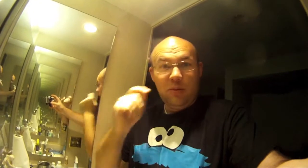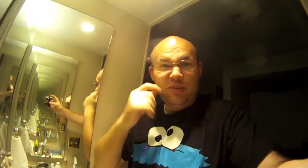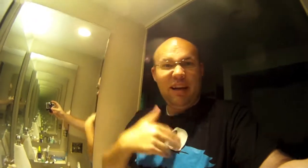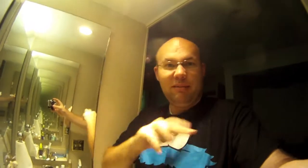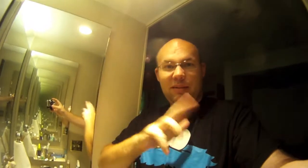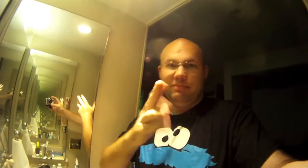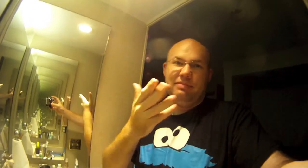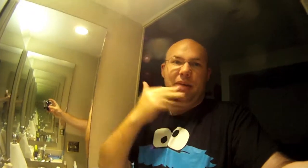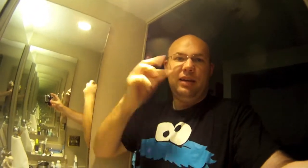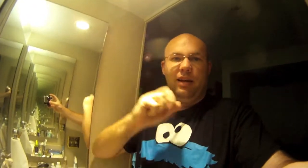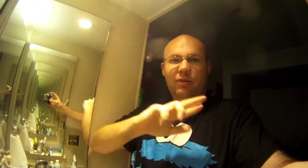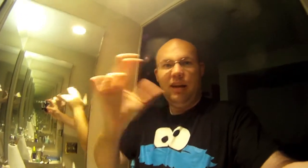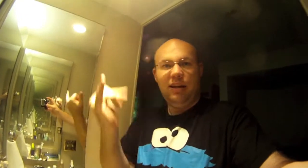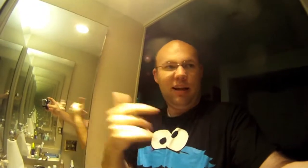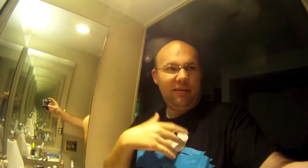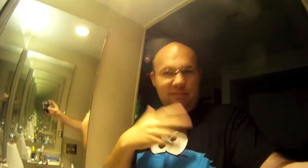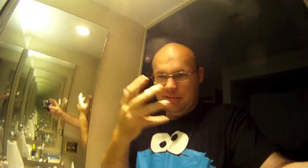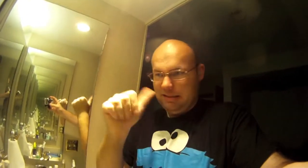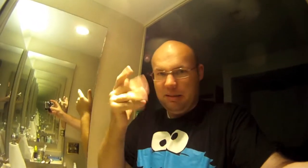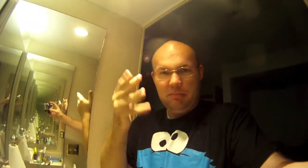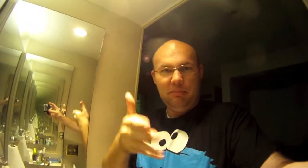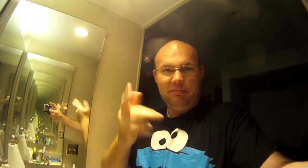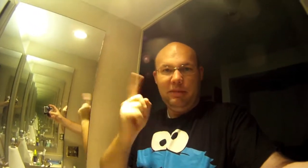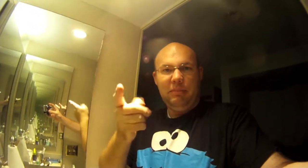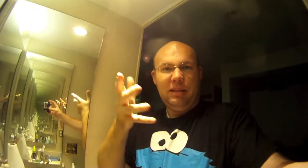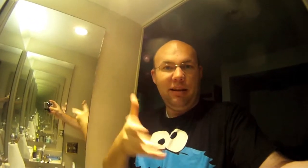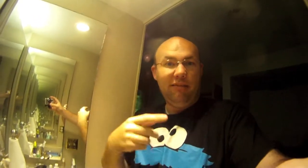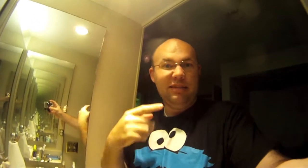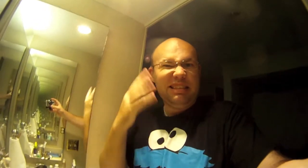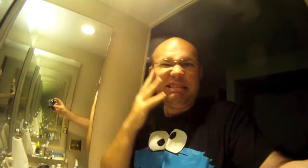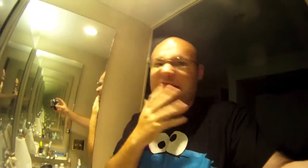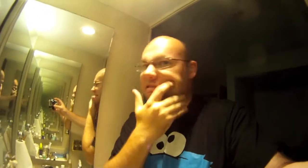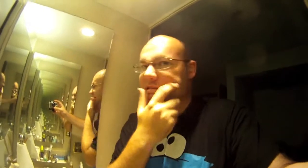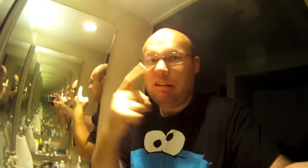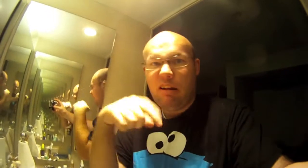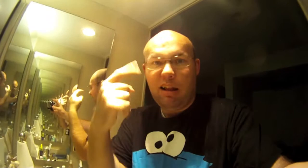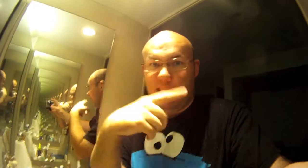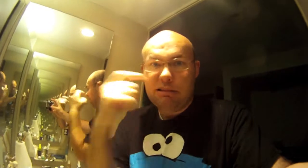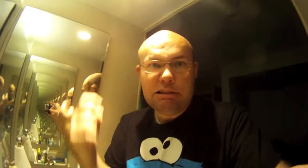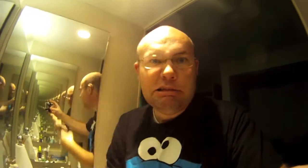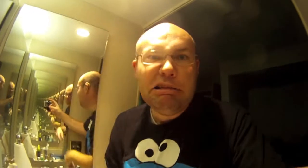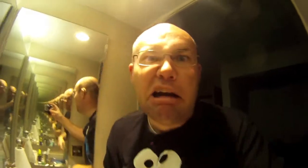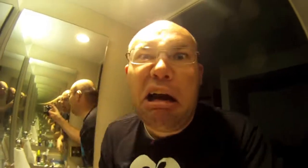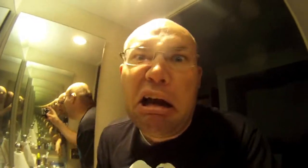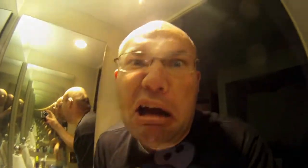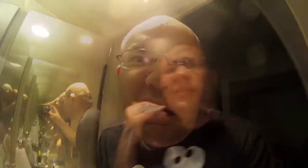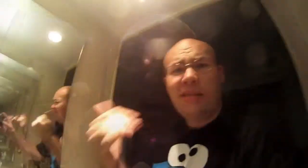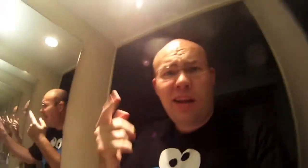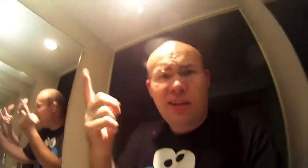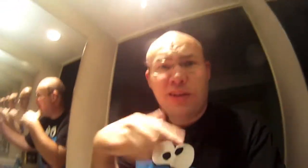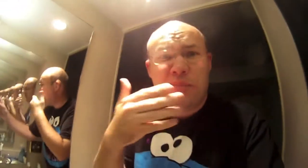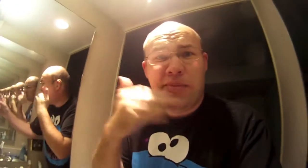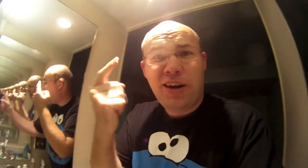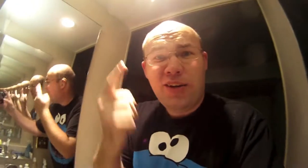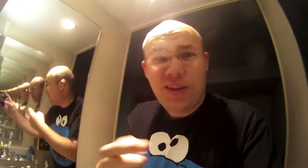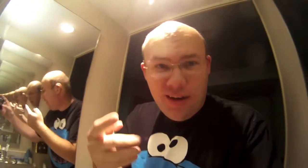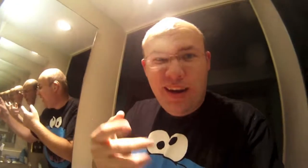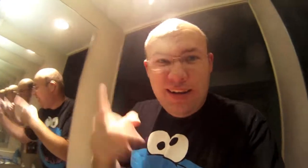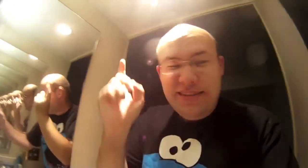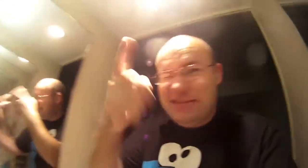Well I better get ready. I only have 10 minutes before we leave the house. I better get the grub off which I look ugly now. I look better right?